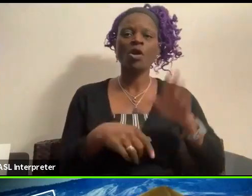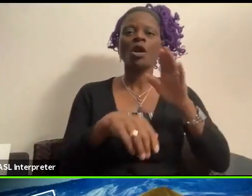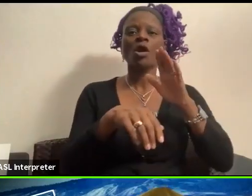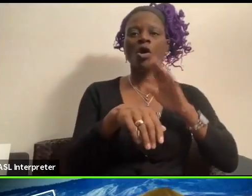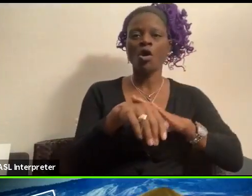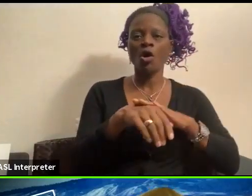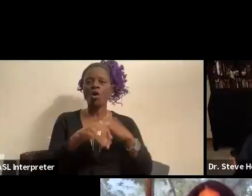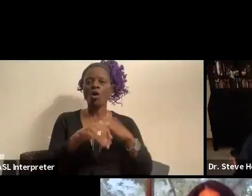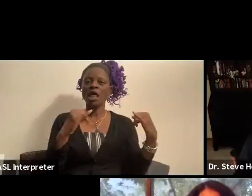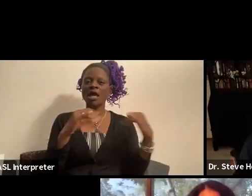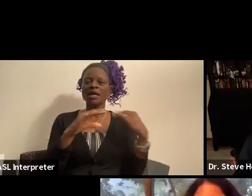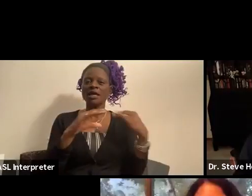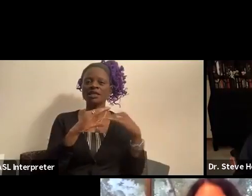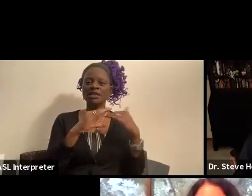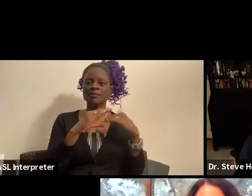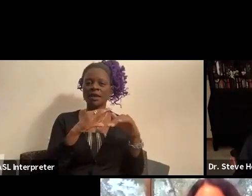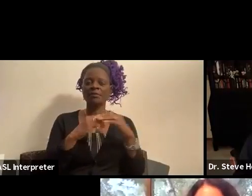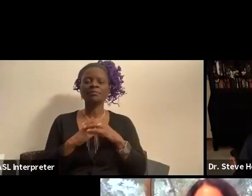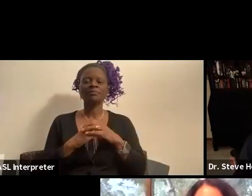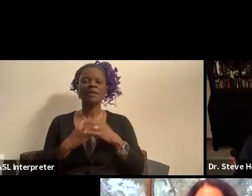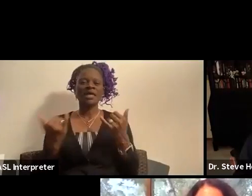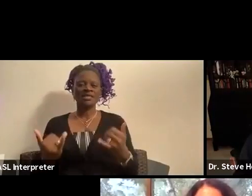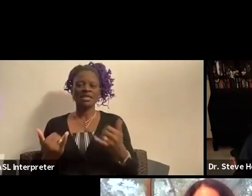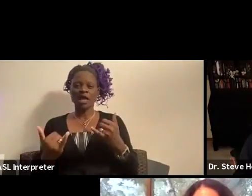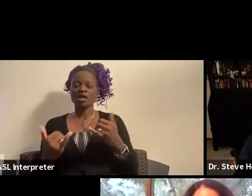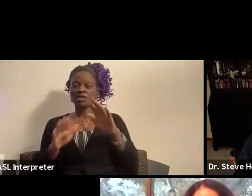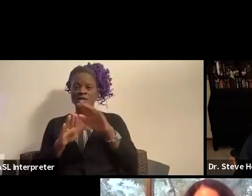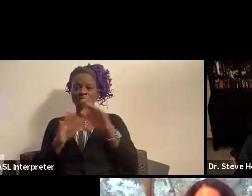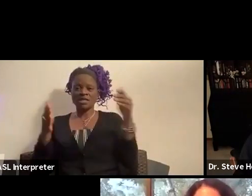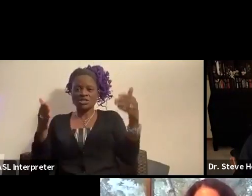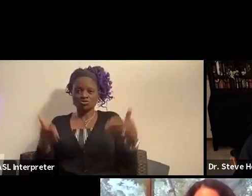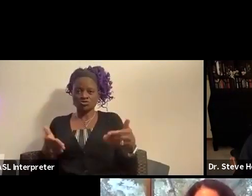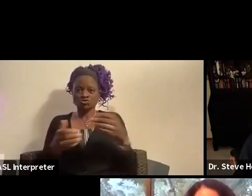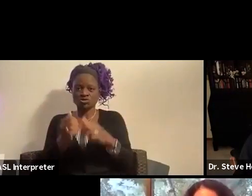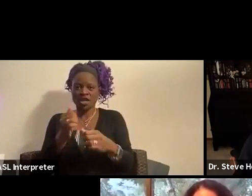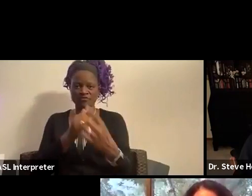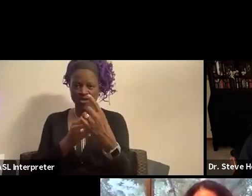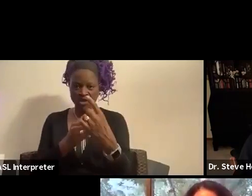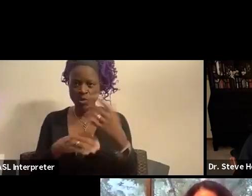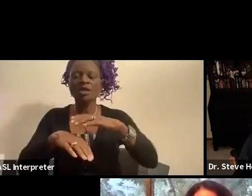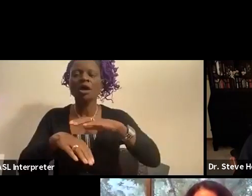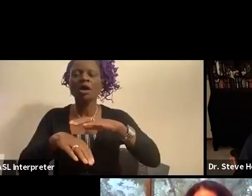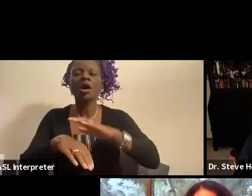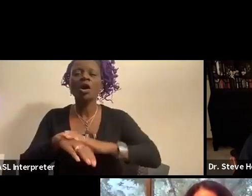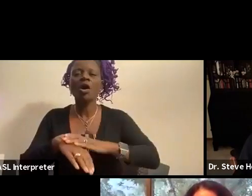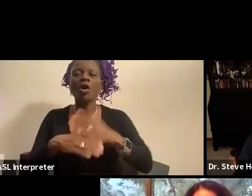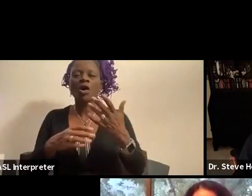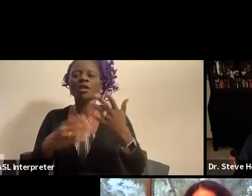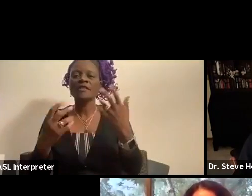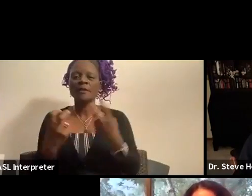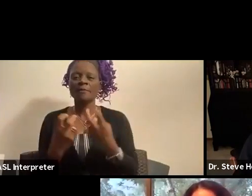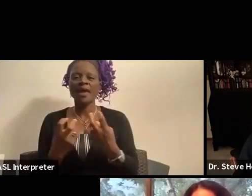Now, it is my honor to introduce the rest of tonight's panelists, which is in addition to doctora Mase and Dr. Sunday, we are joined by Dr.